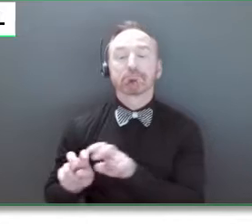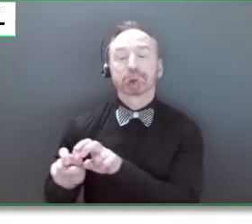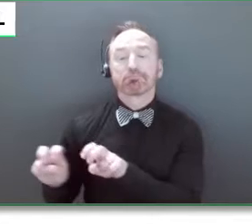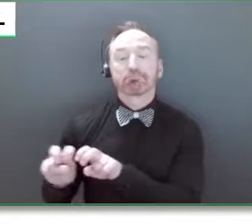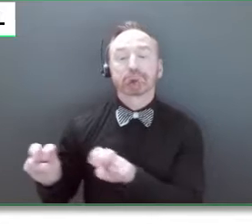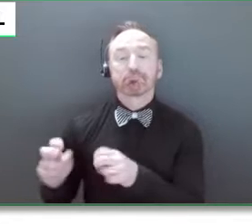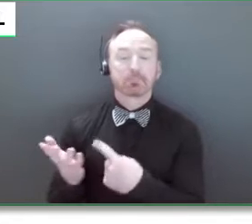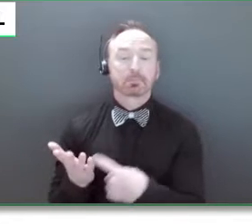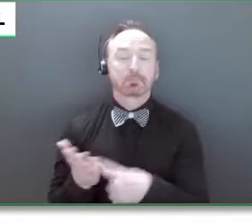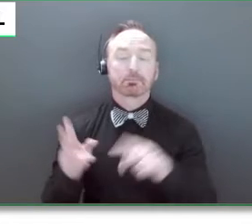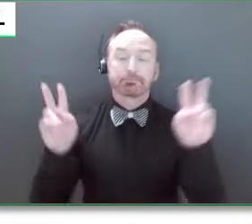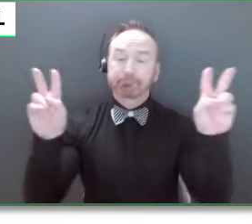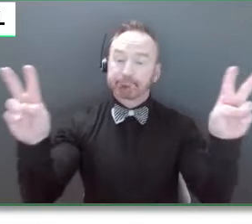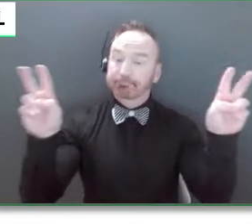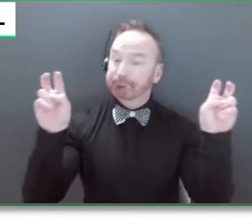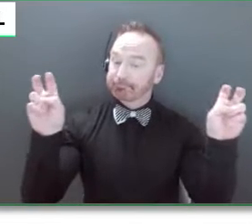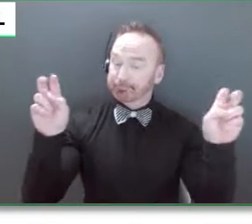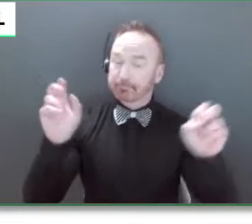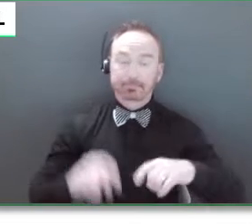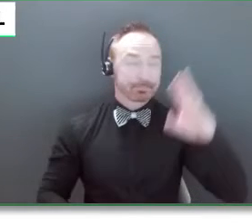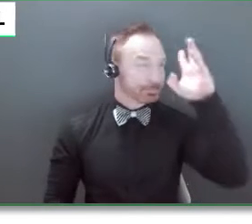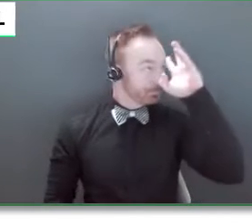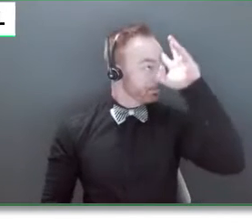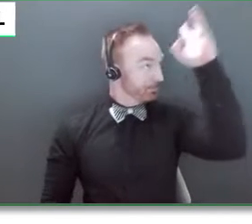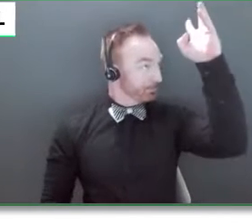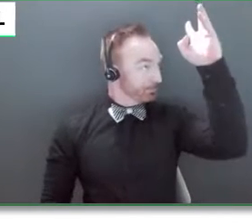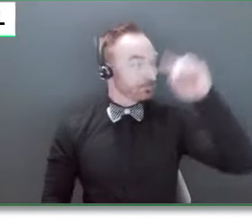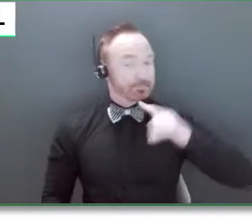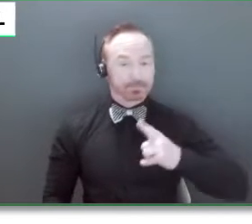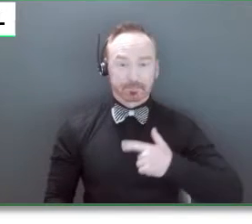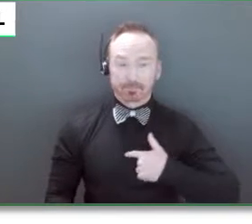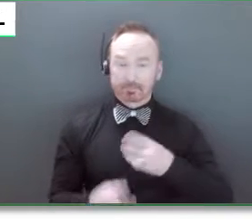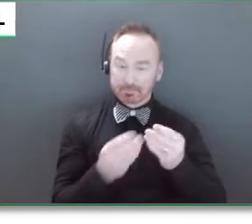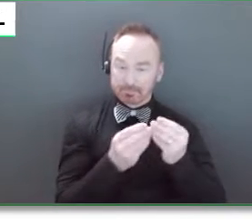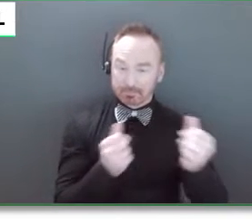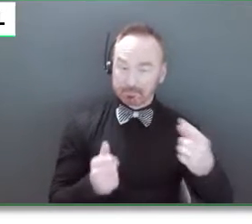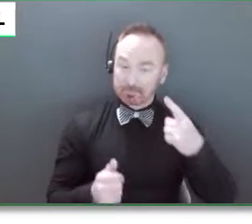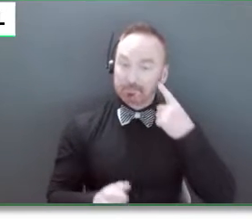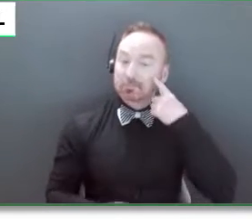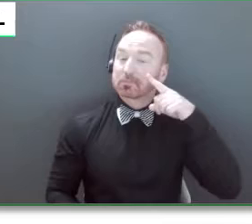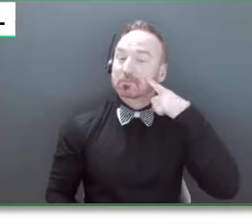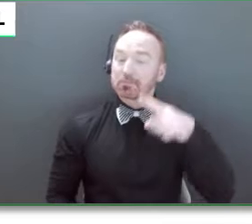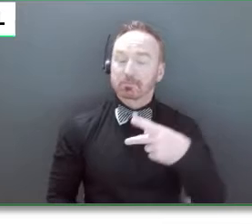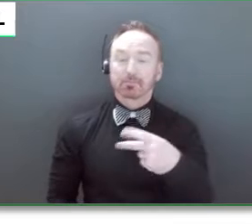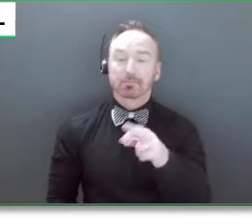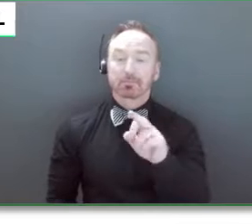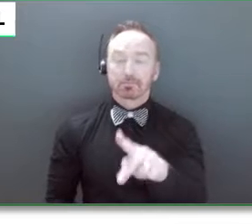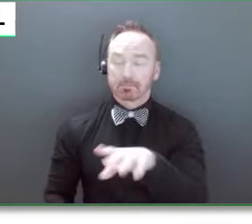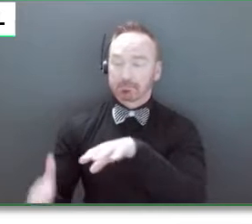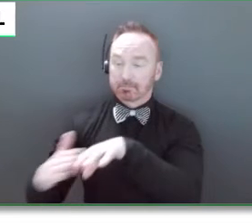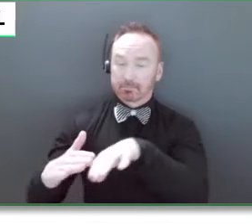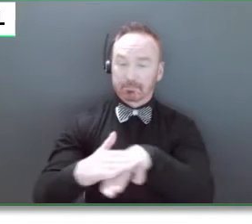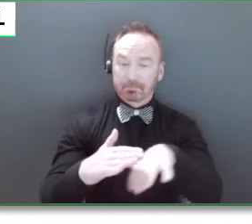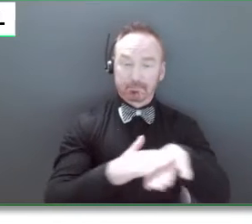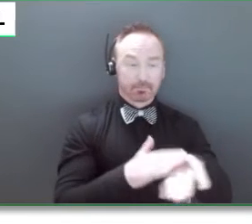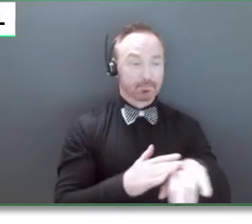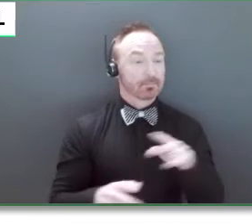theme - what are innovative solutions to improve park accessibility for people with disabilities. On our panel today we have Carinna